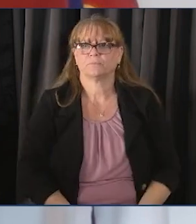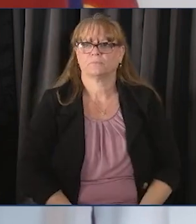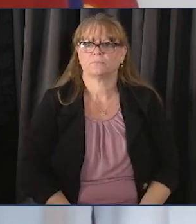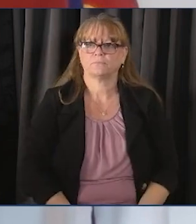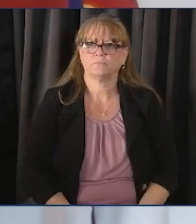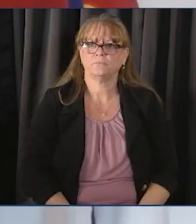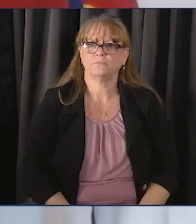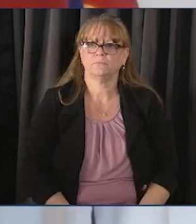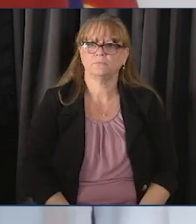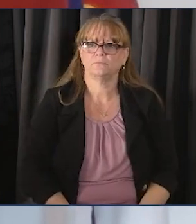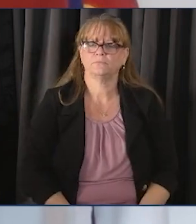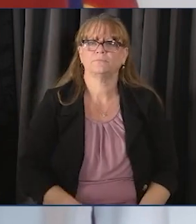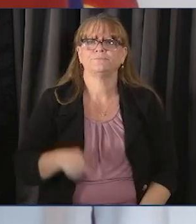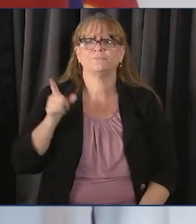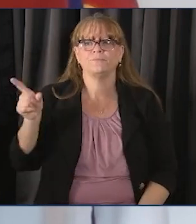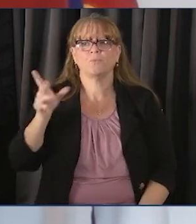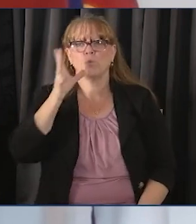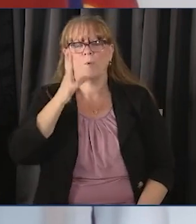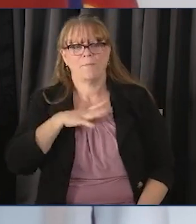Colorado on Southern Ute Indian Tribe land.